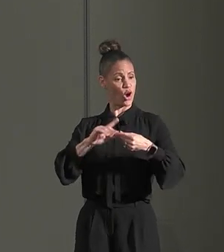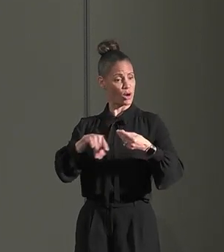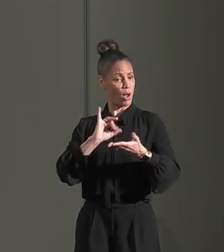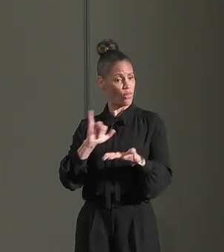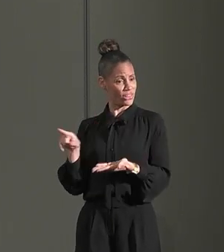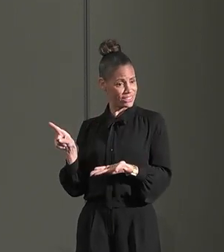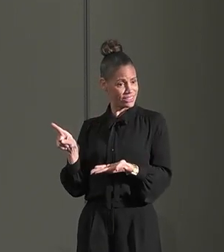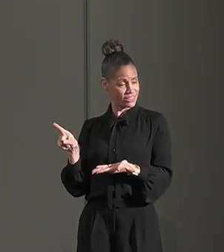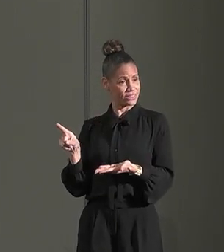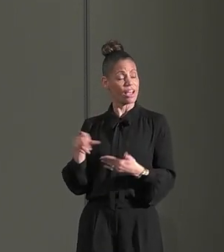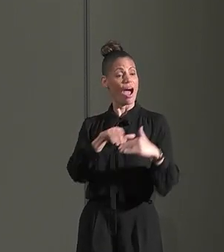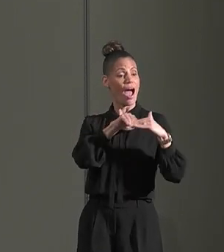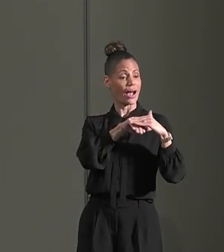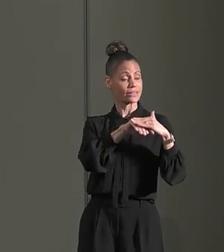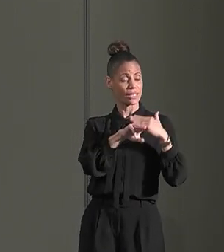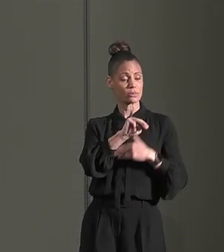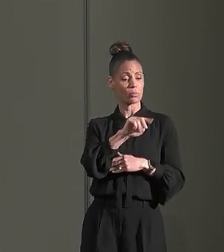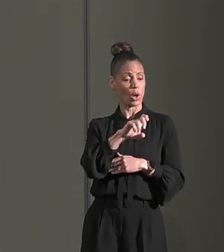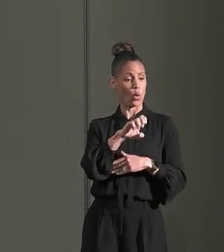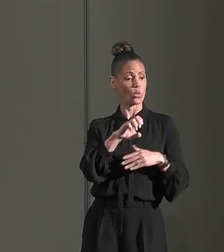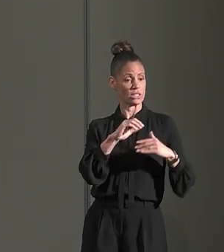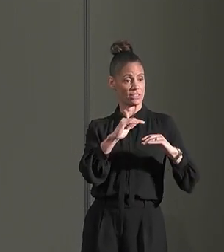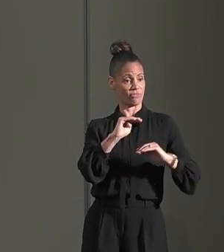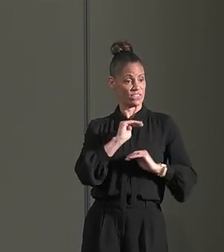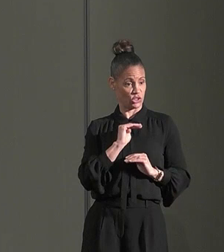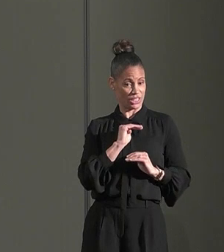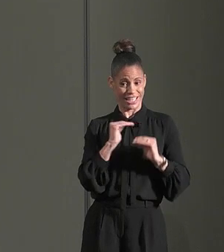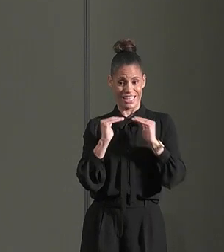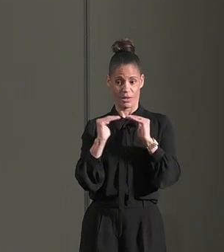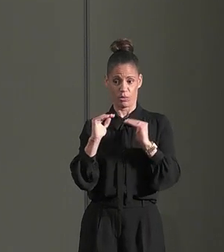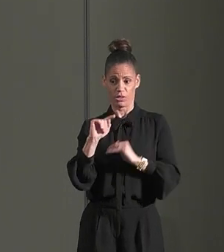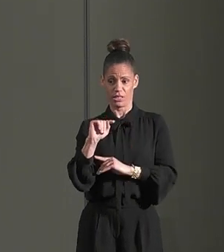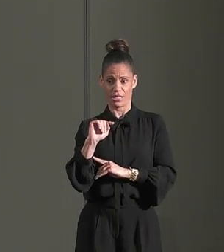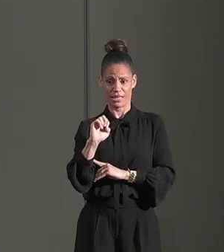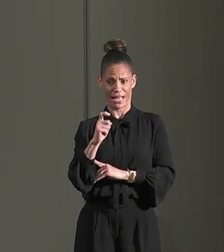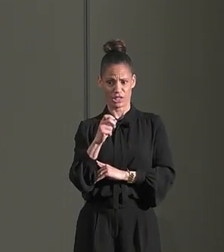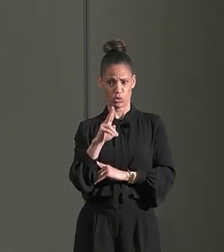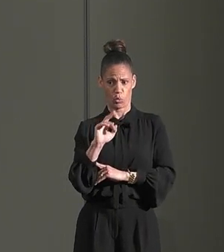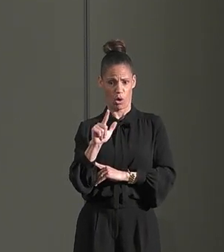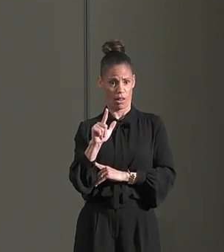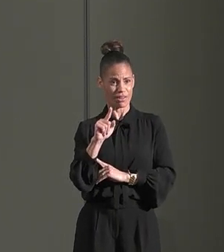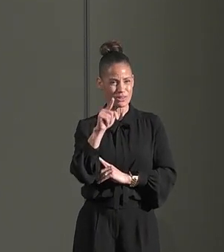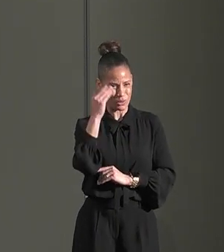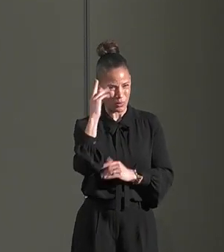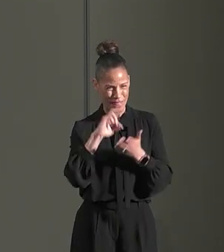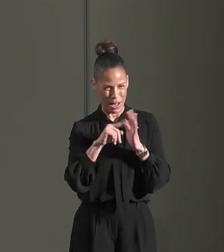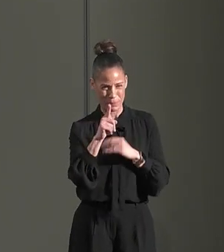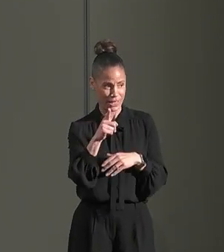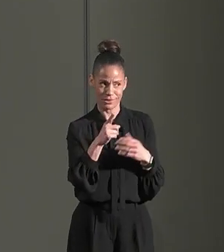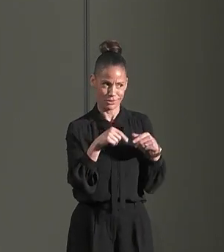Access mode sufficient equals text rial. George knows what it means people may